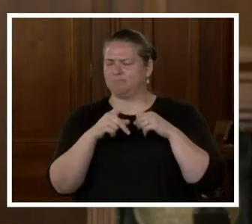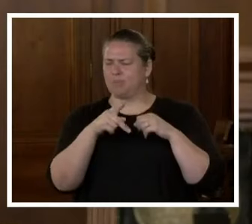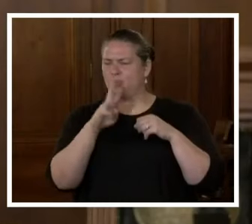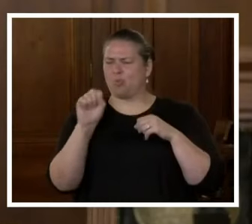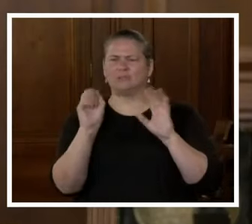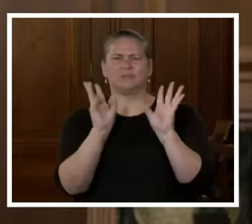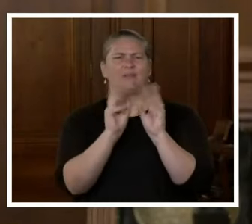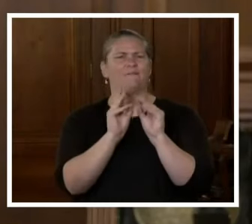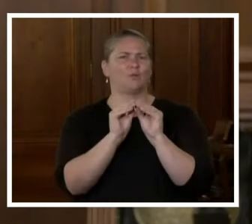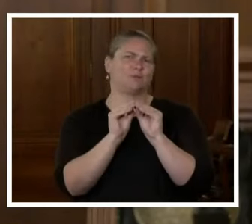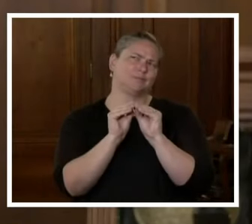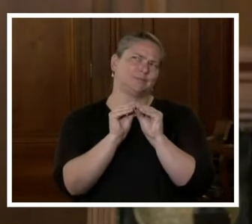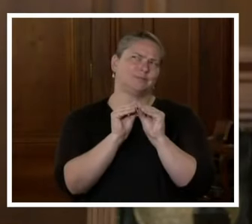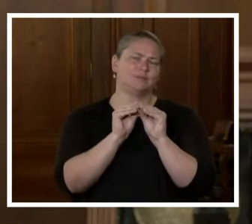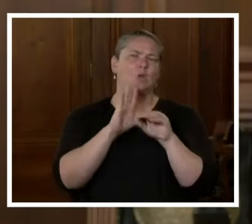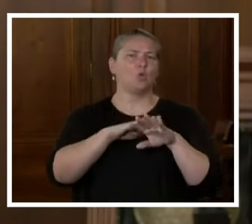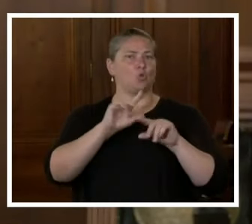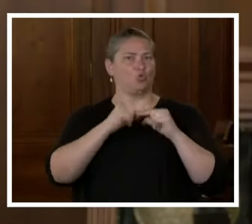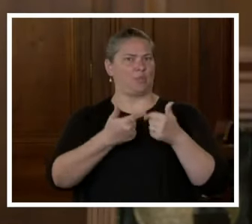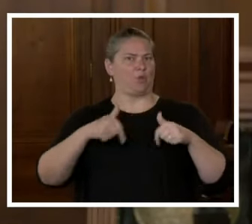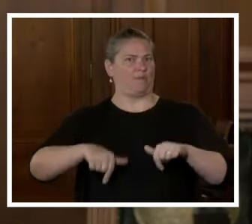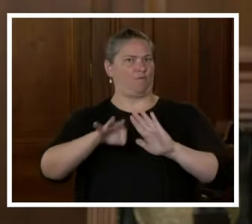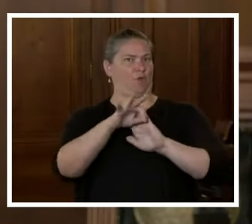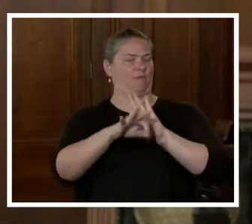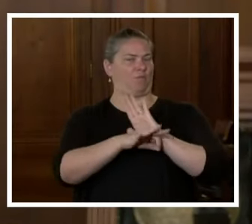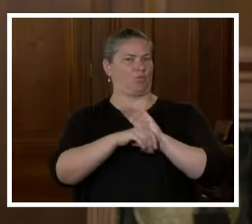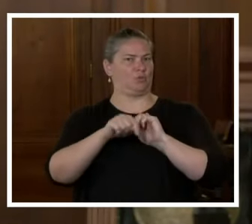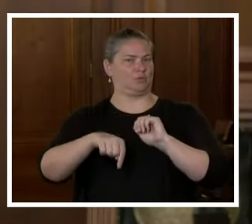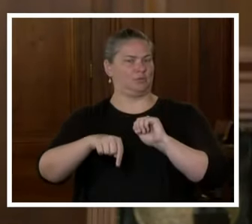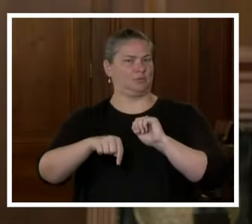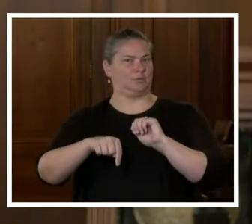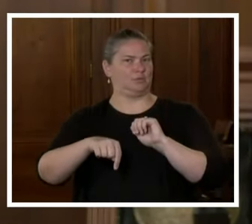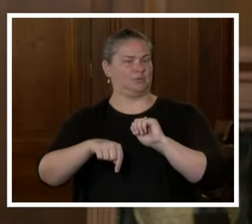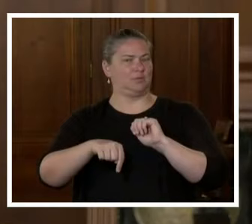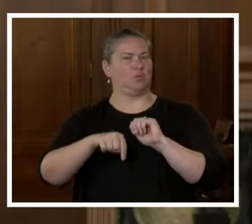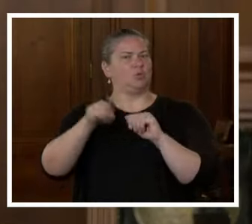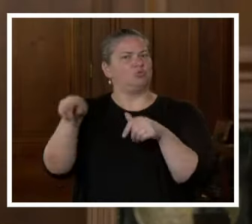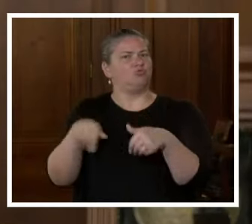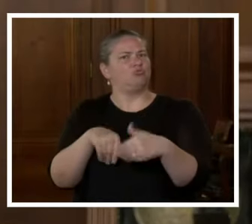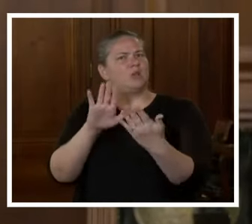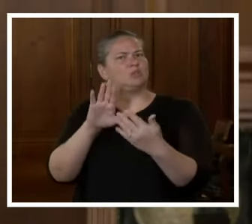THAT I HAVE PARTICIPATED IN